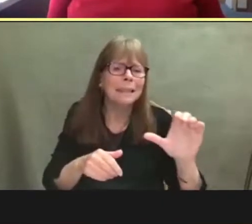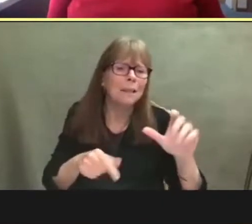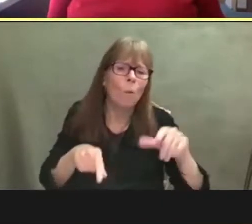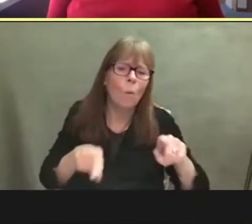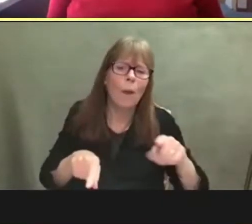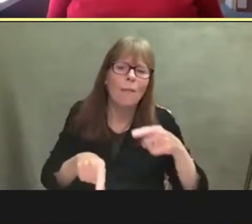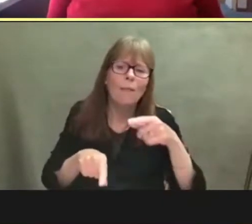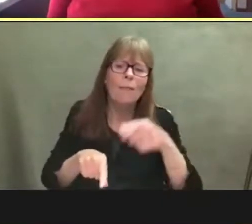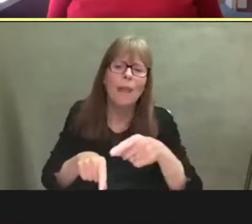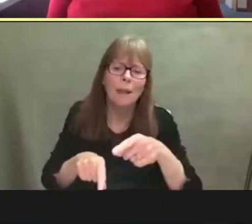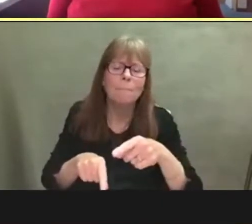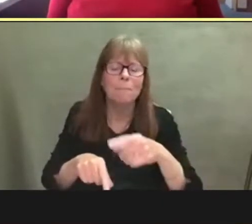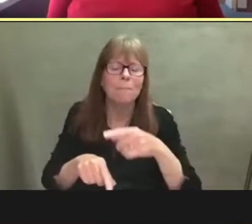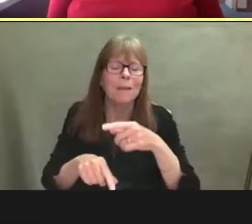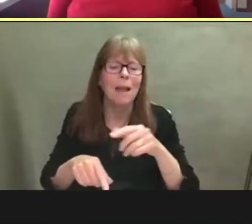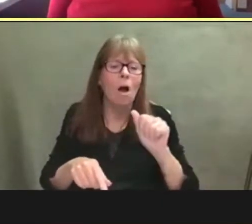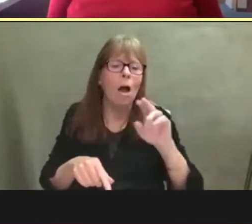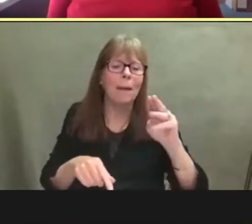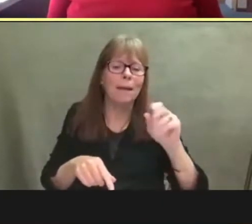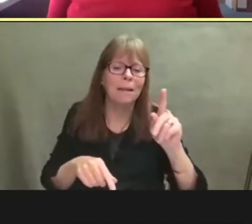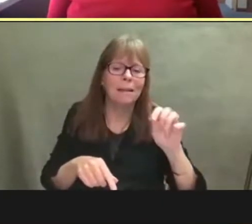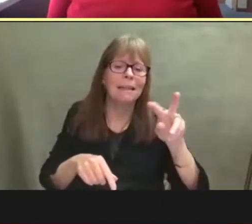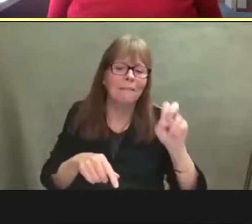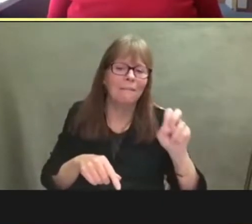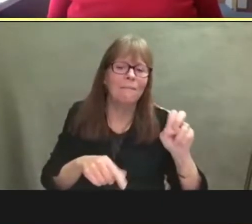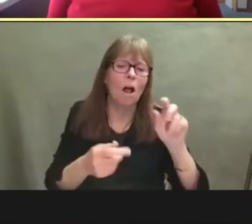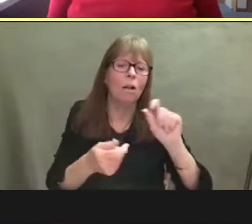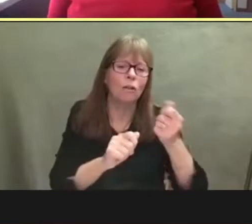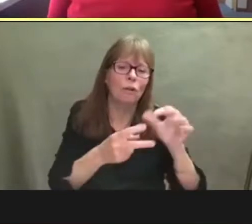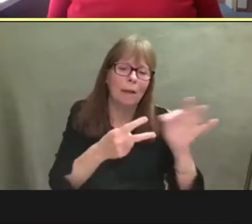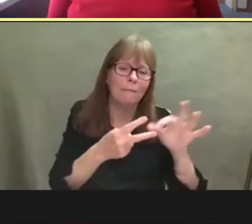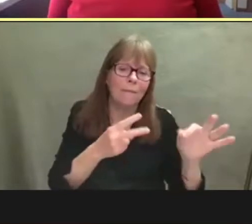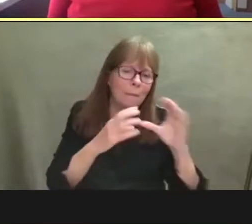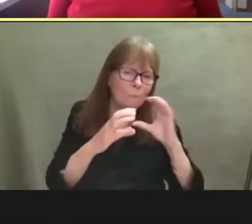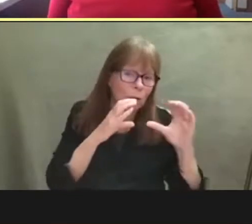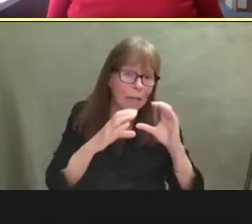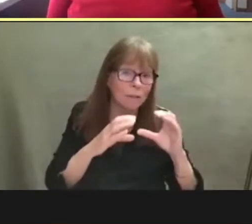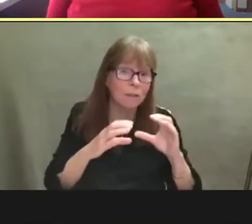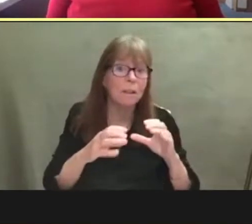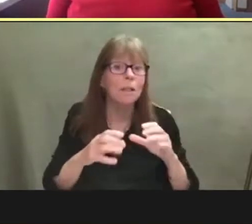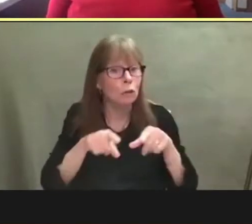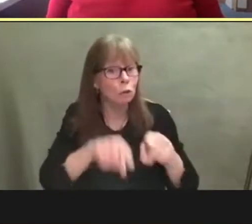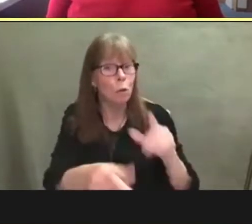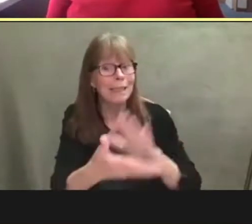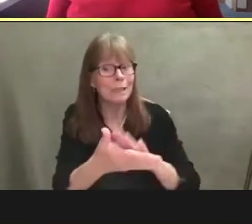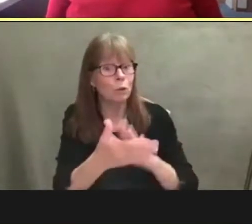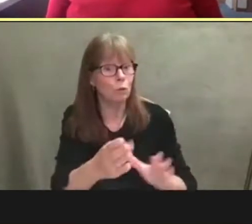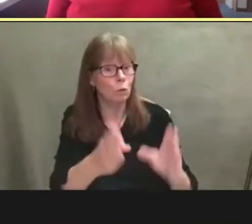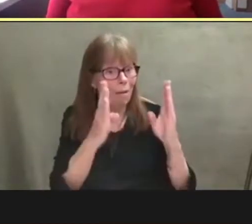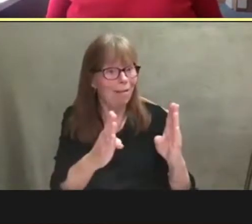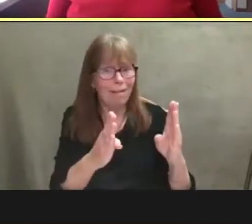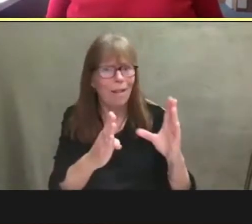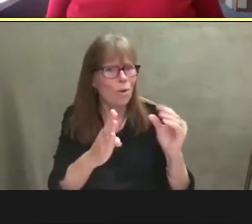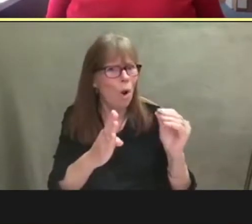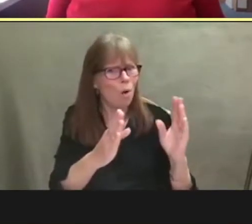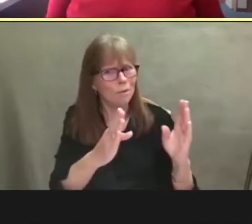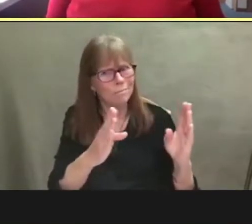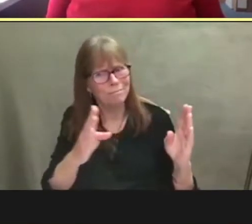and alternative methods—when they're in school, but that those are generalized across